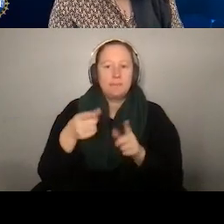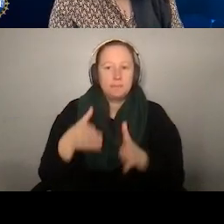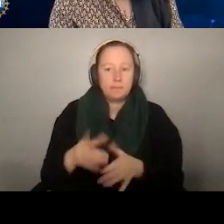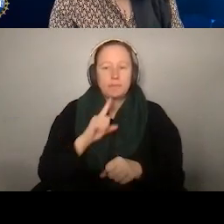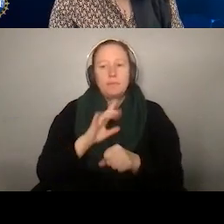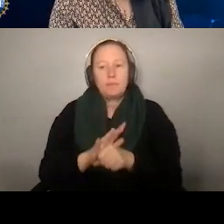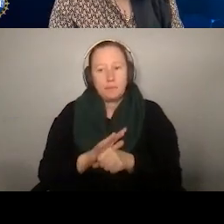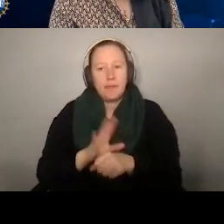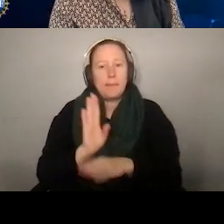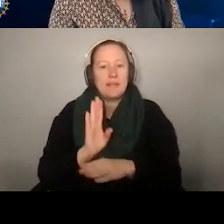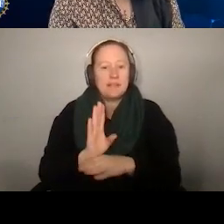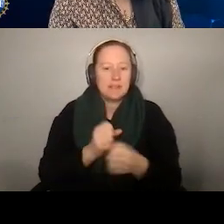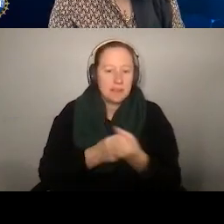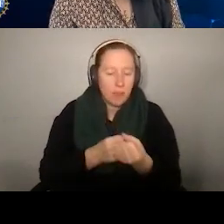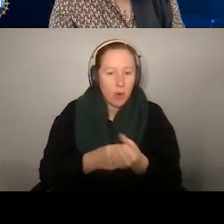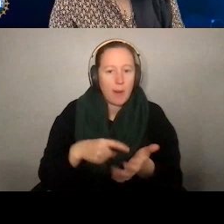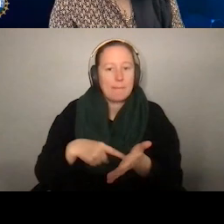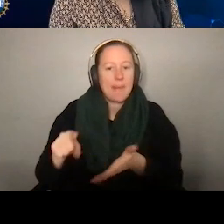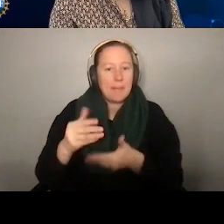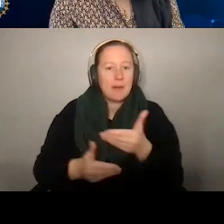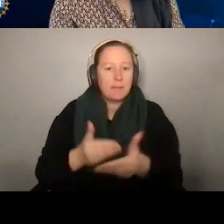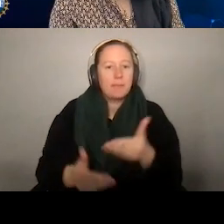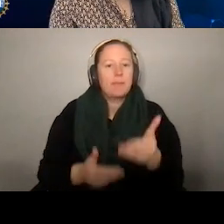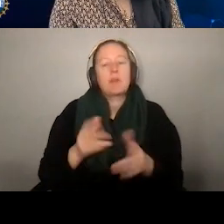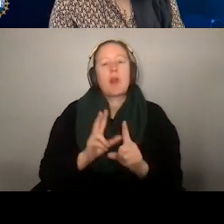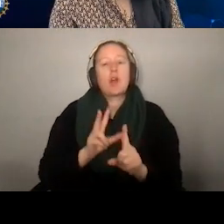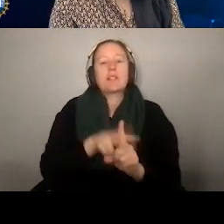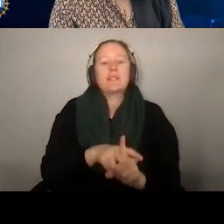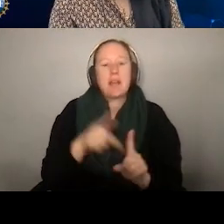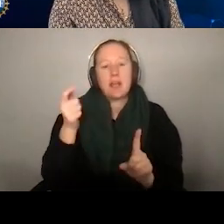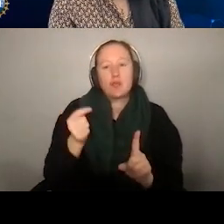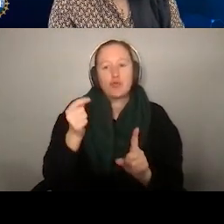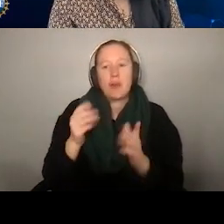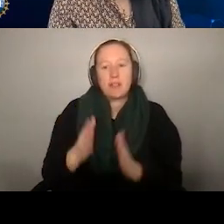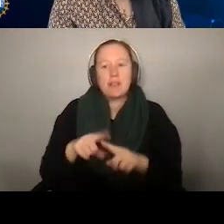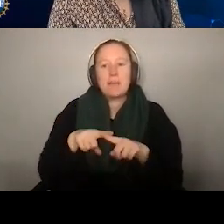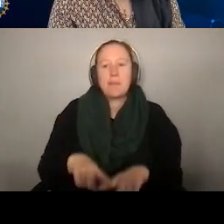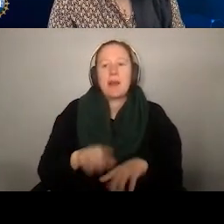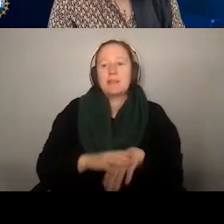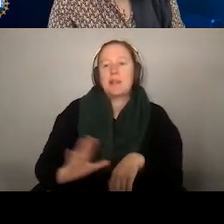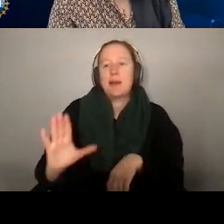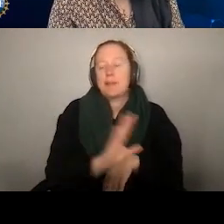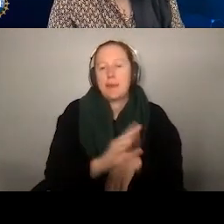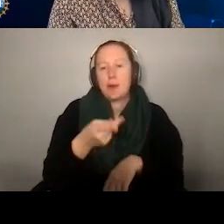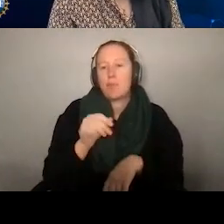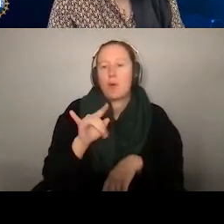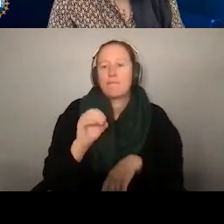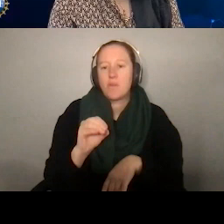payment processing who are assigned NSF grantees based on a portfolio estate. Your dedicated point of contact can be found on